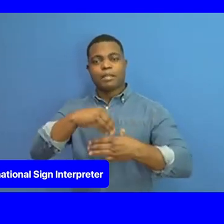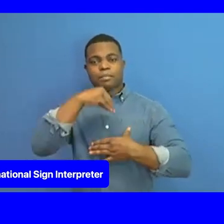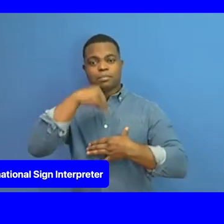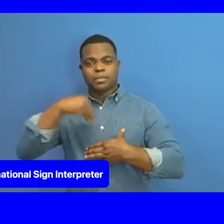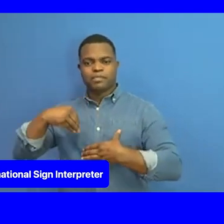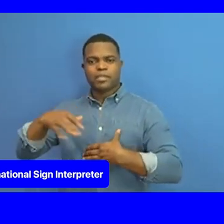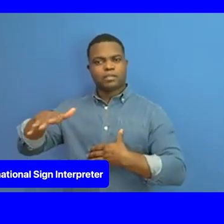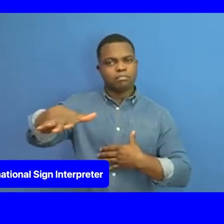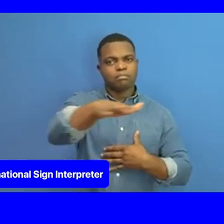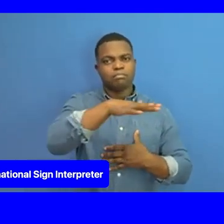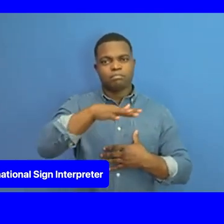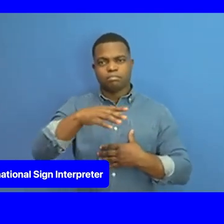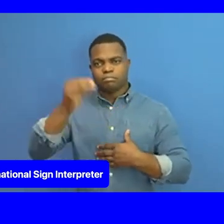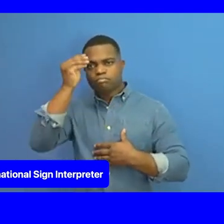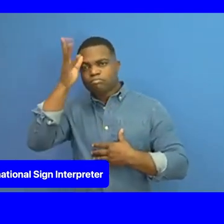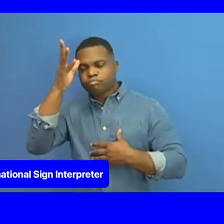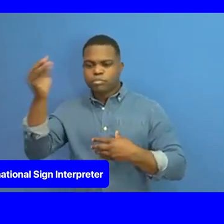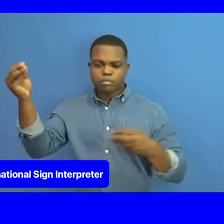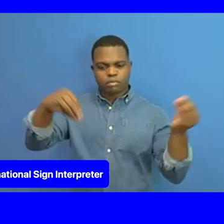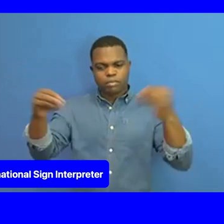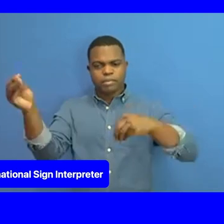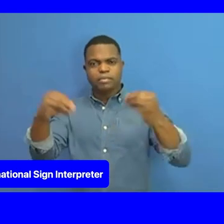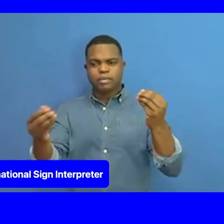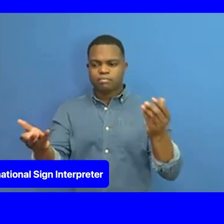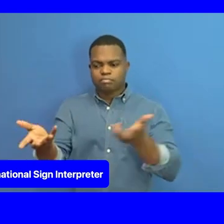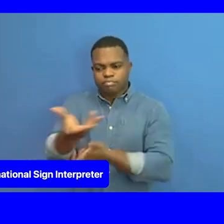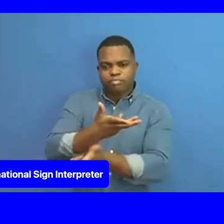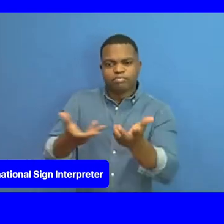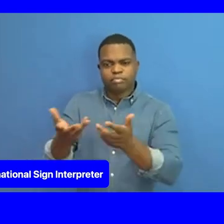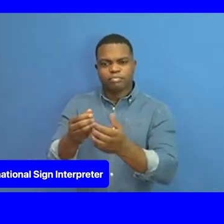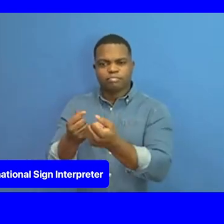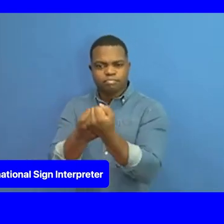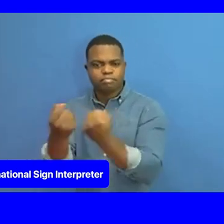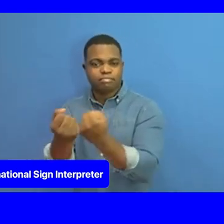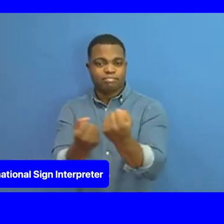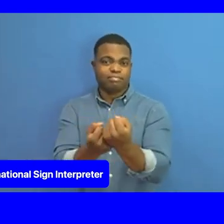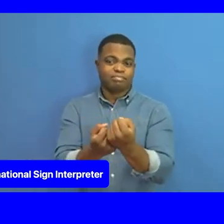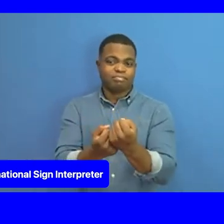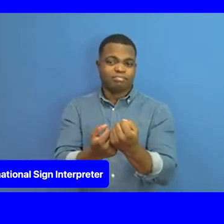Let me conclude by congratulating the Perform Europe Consortium, International Network